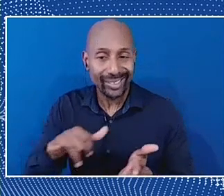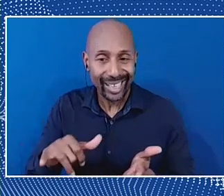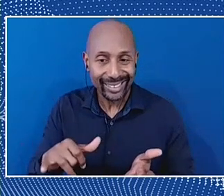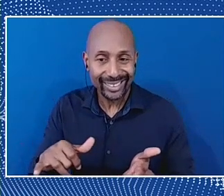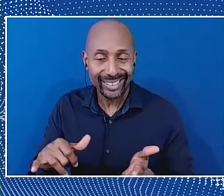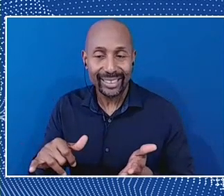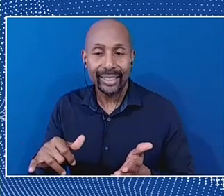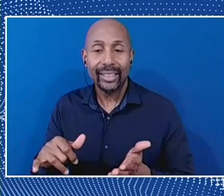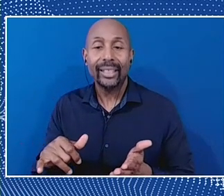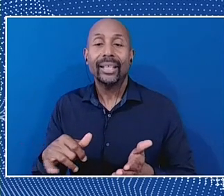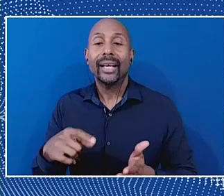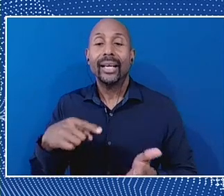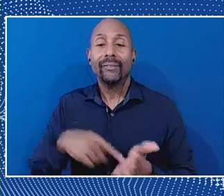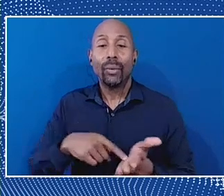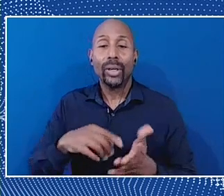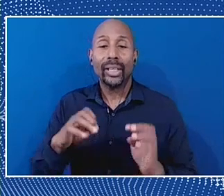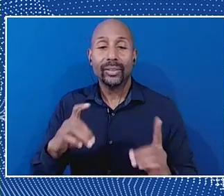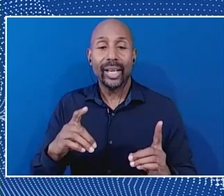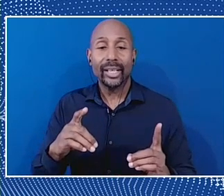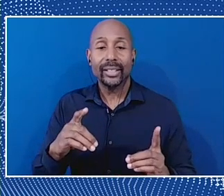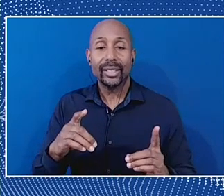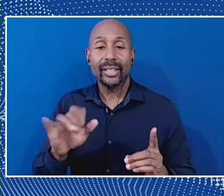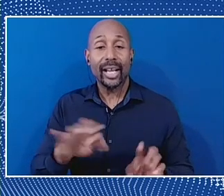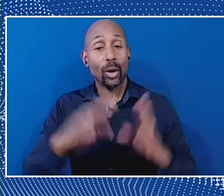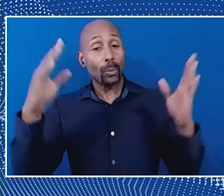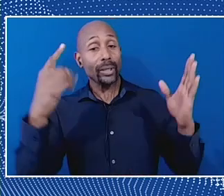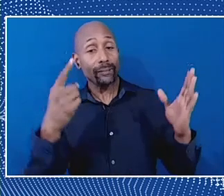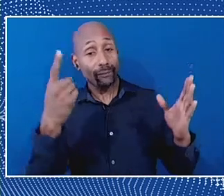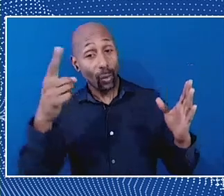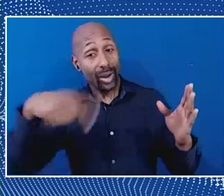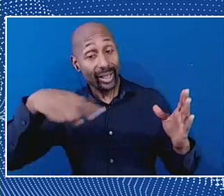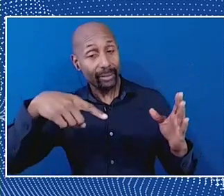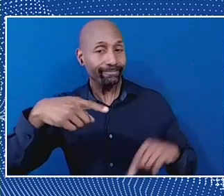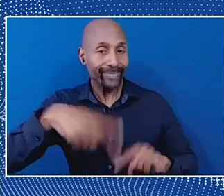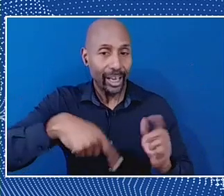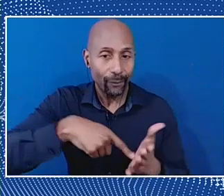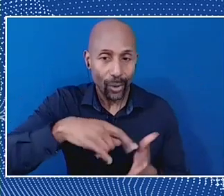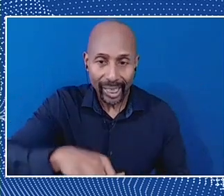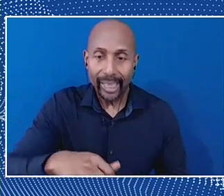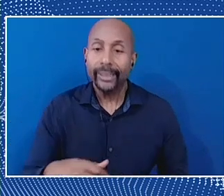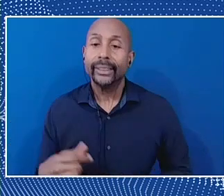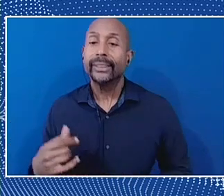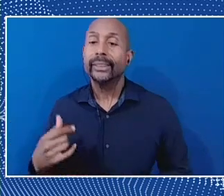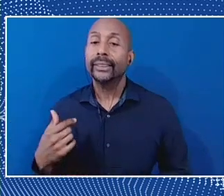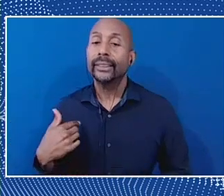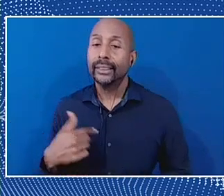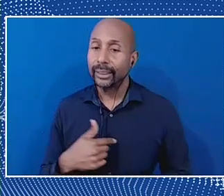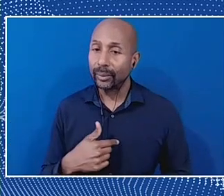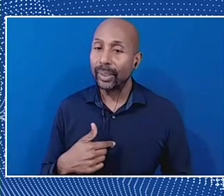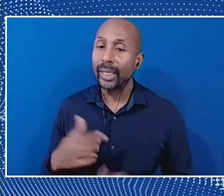their careers. The reality is, for many, that dream has become a nightmare. Americans, particularly Black Americans,